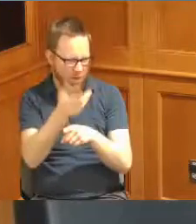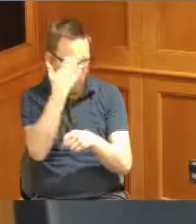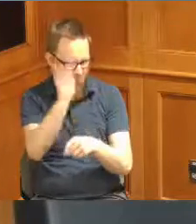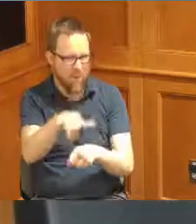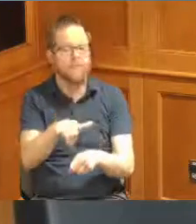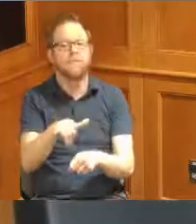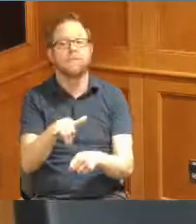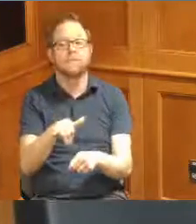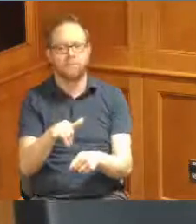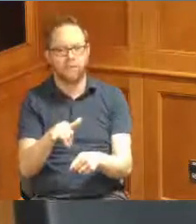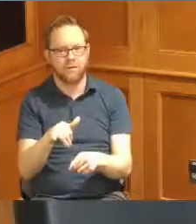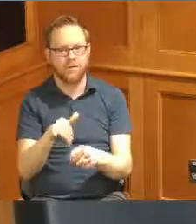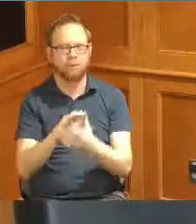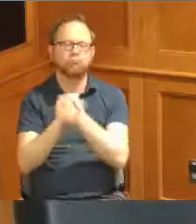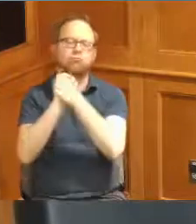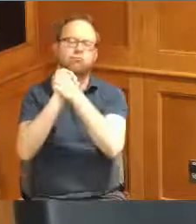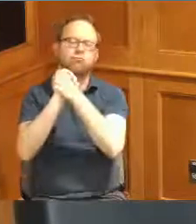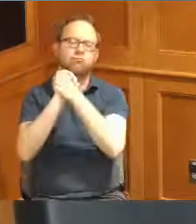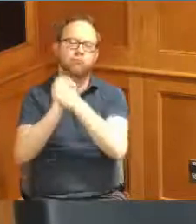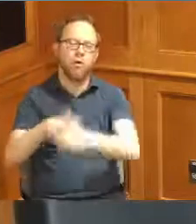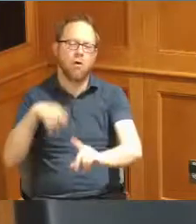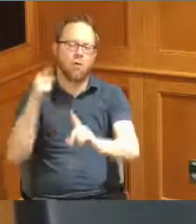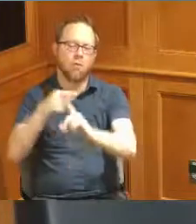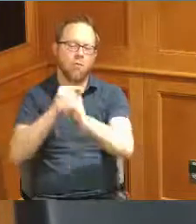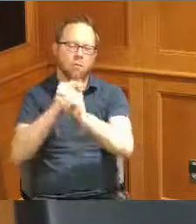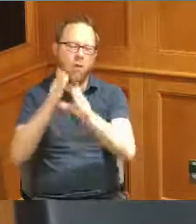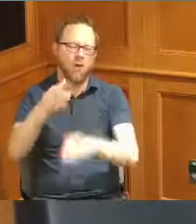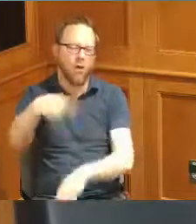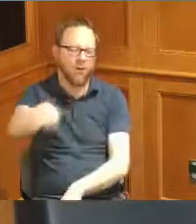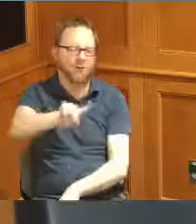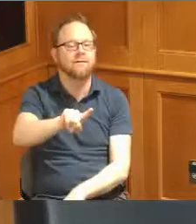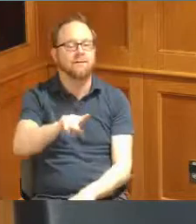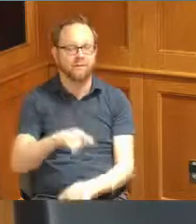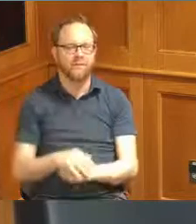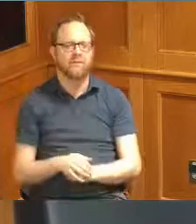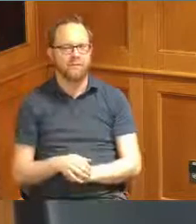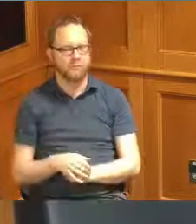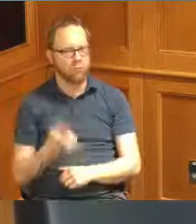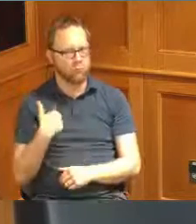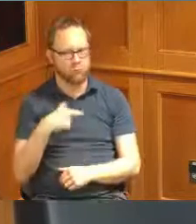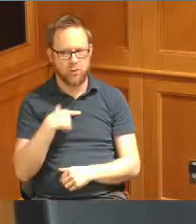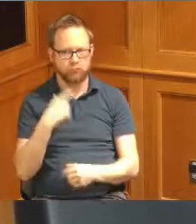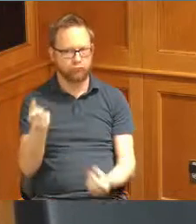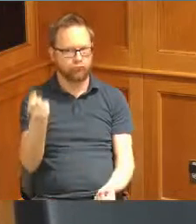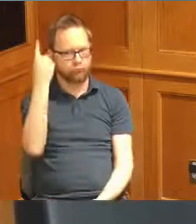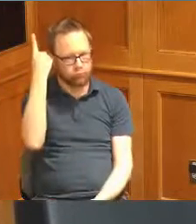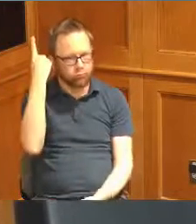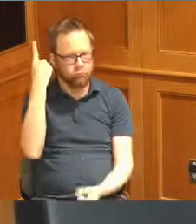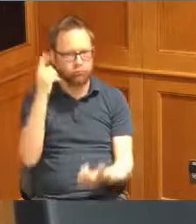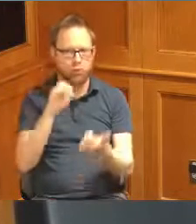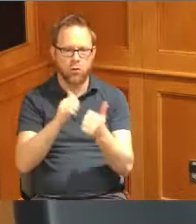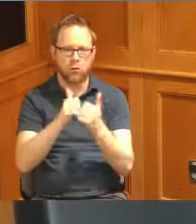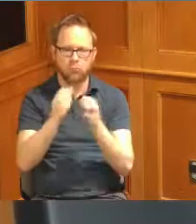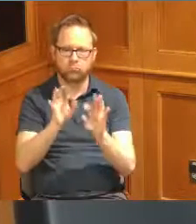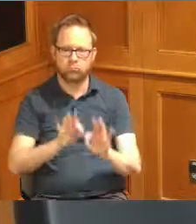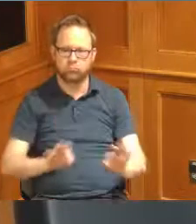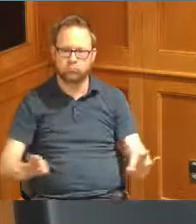shout out to all the point guards out there so we we understand that Sports is so important and